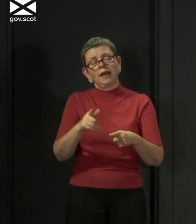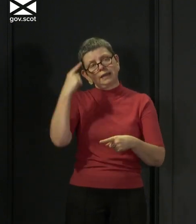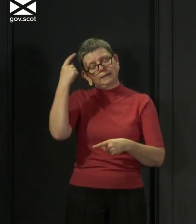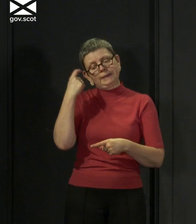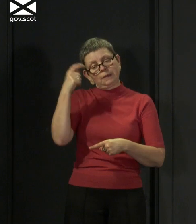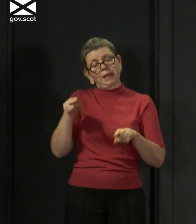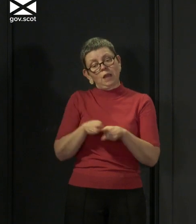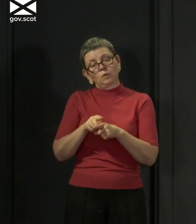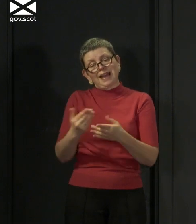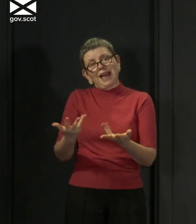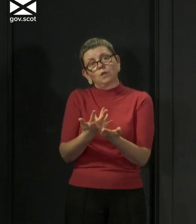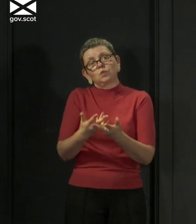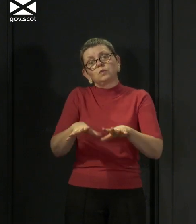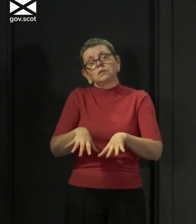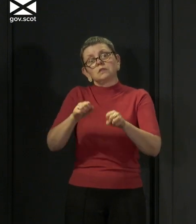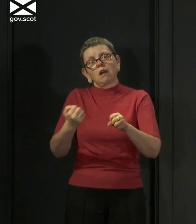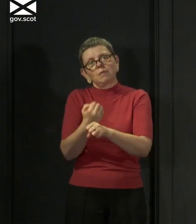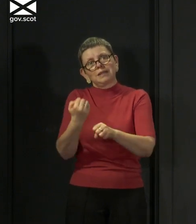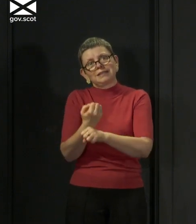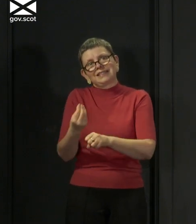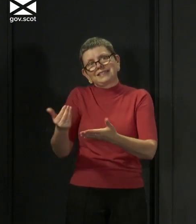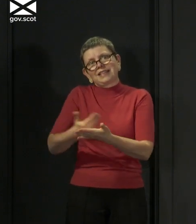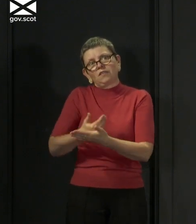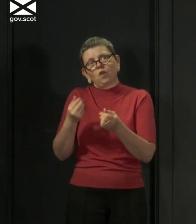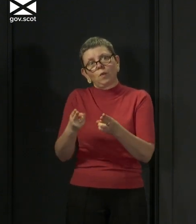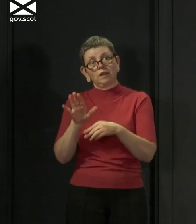Today, I can announce further support for businesses.